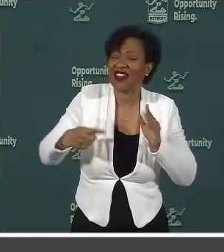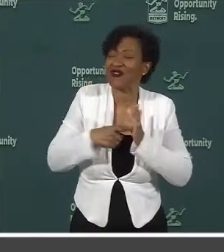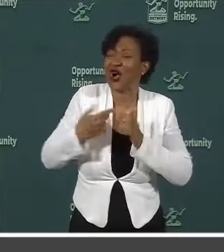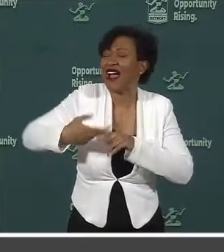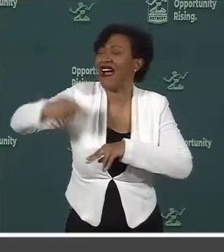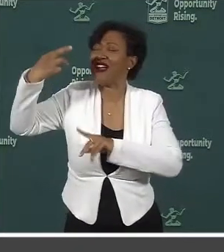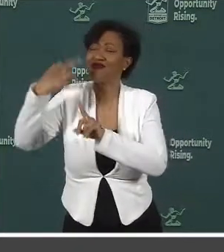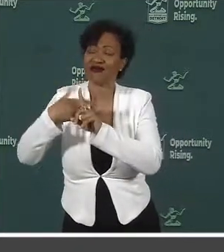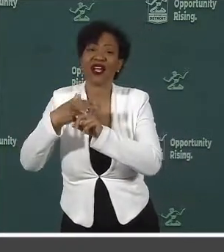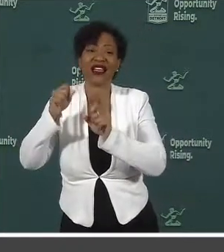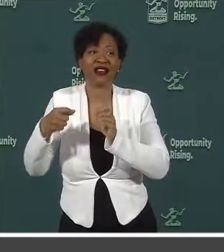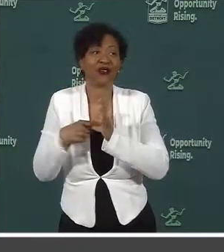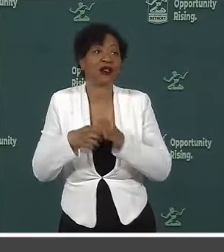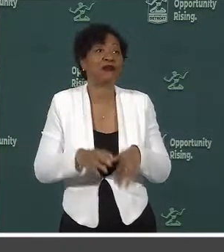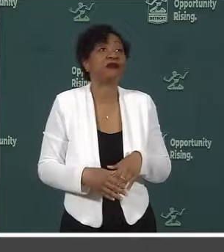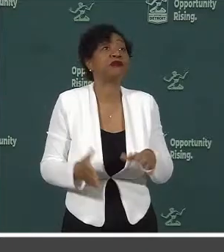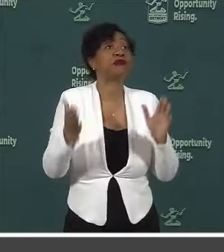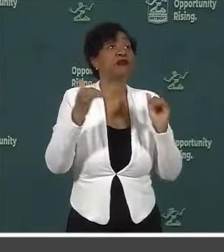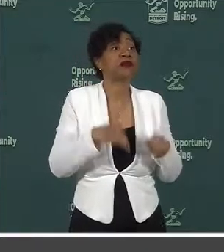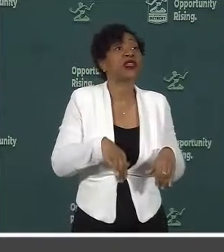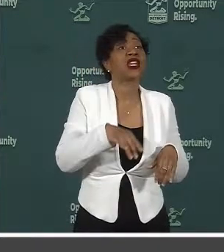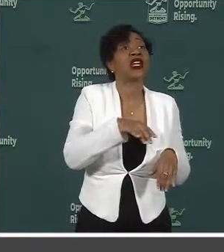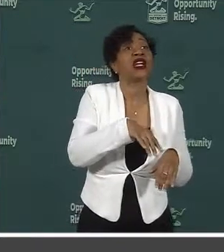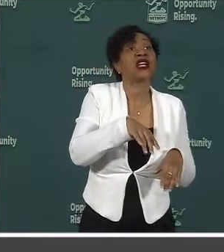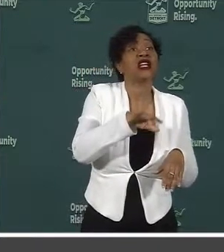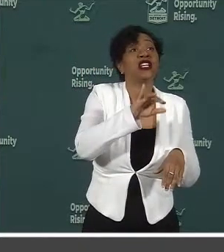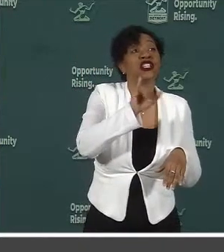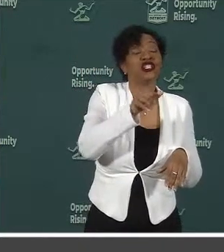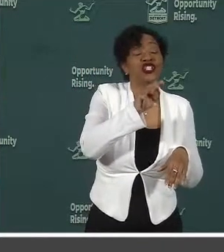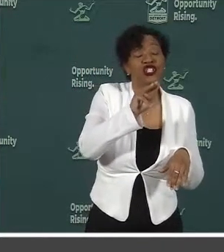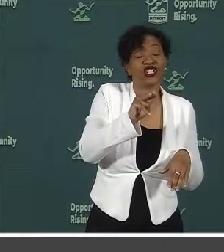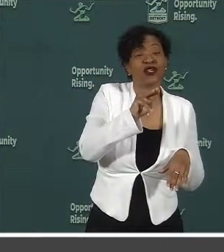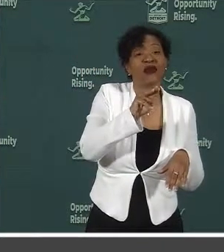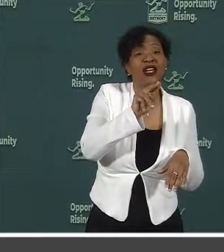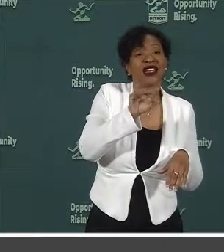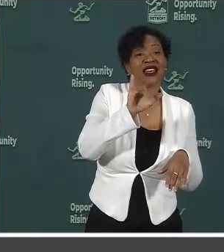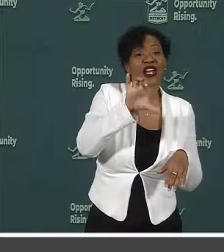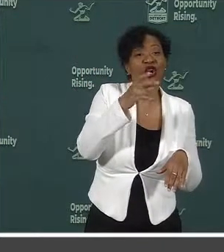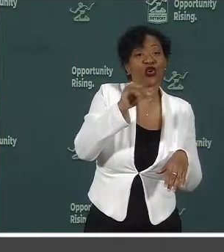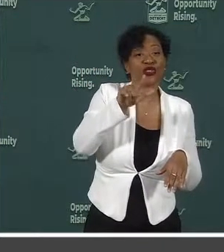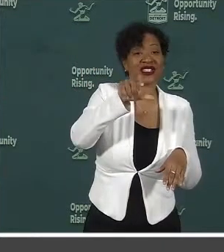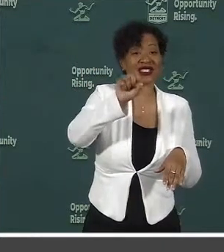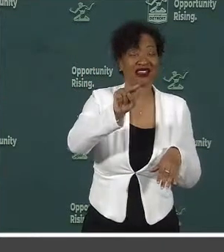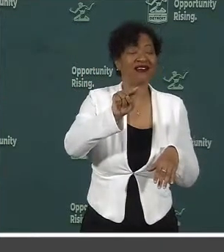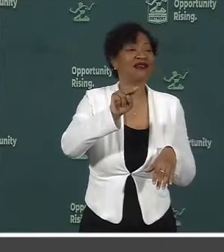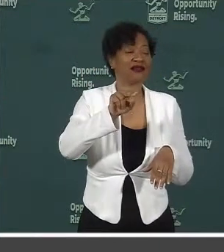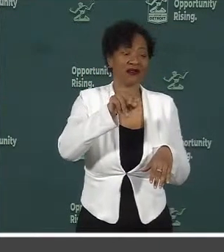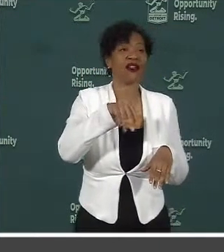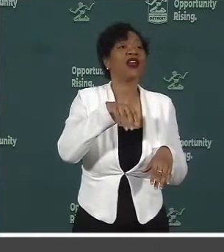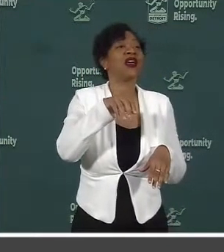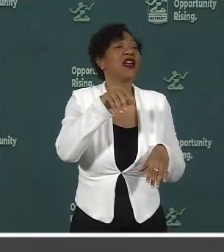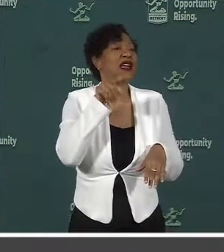NICHOLSON OWNS PCBS CHEMICALS NEXT DOOR HE CALLS IT THE HUDSON PLANT IT REALLY WAS IT WAS ORIGINALLY A HUDSON MOTORS